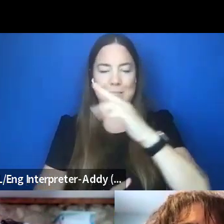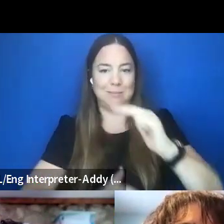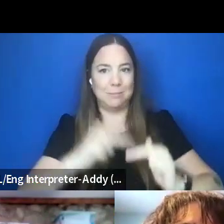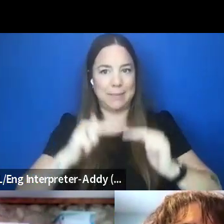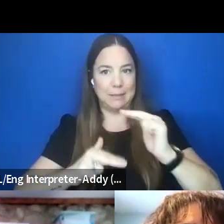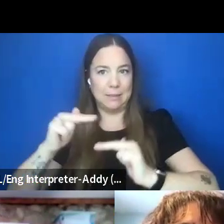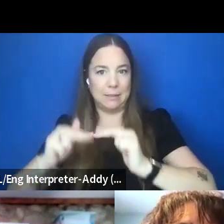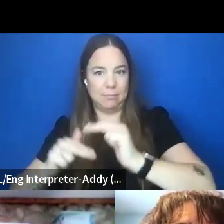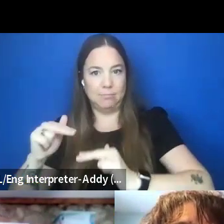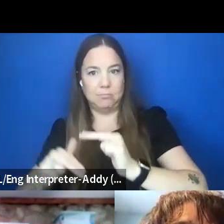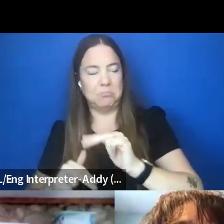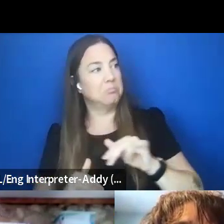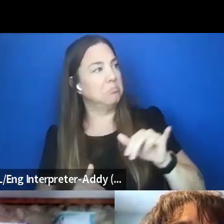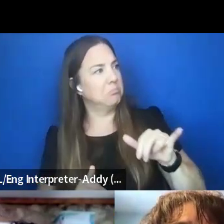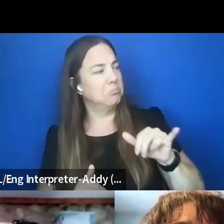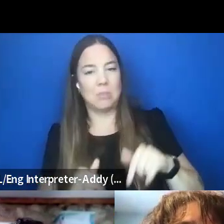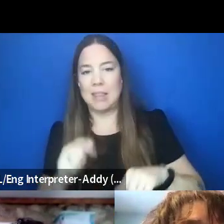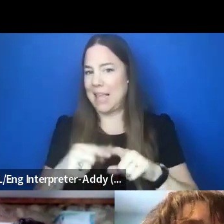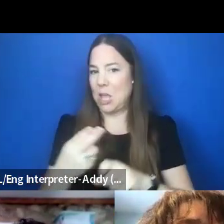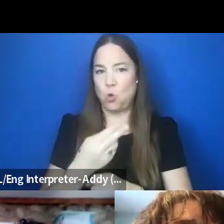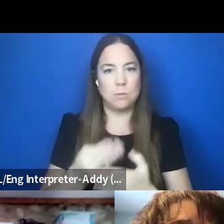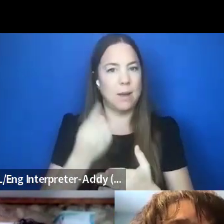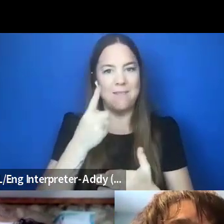Adeleigh Belyeu: And could not go towards transit. So we've been